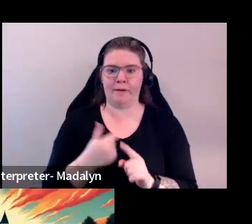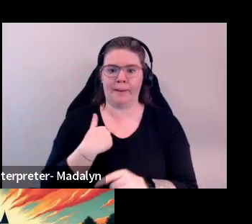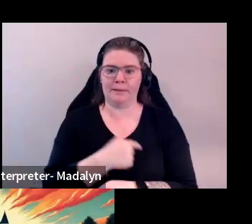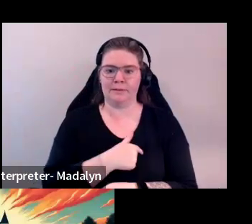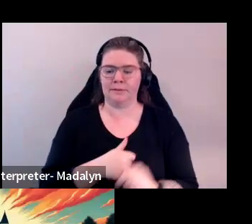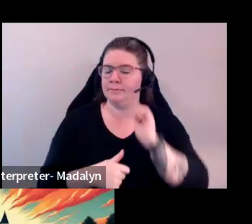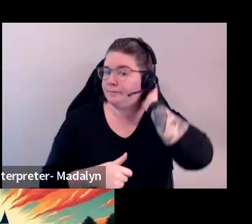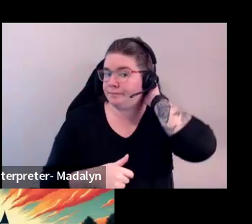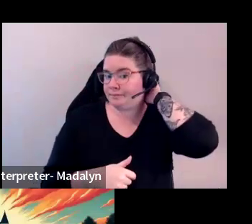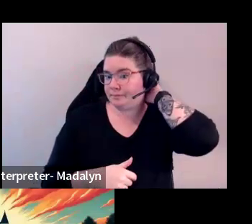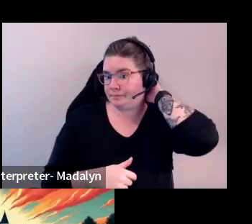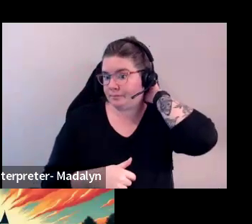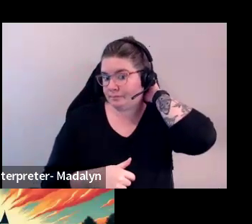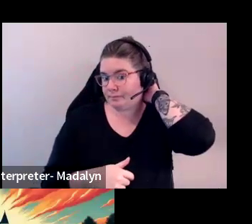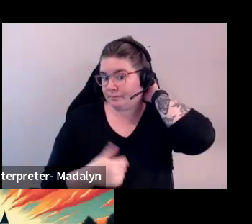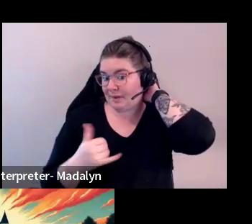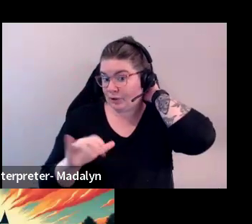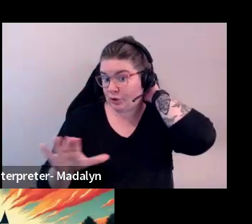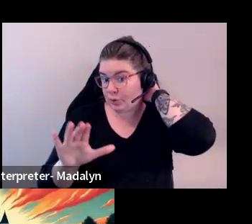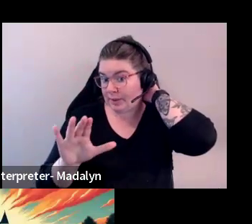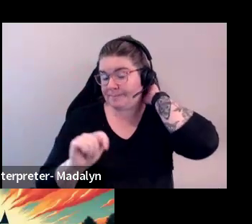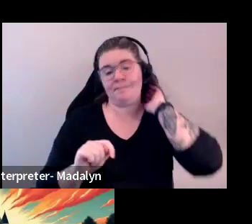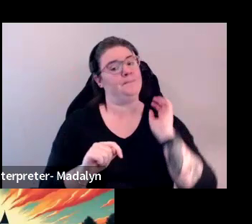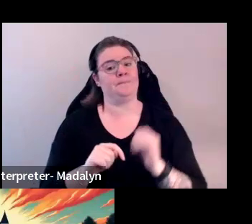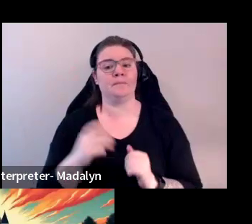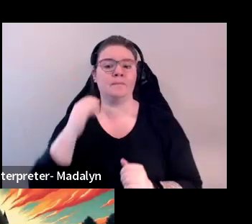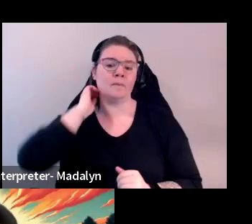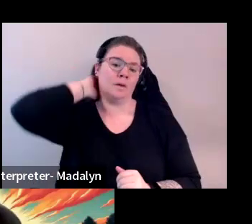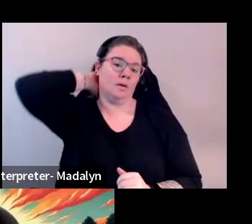Tom Olin: And they're still doing it. Tom Olin: So that's I'm